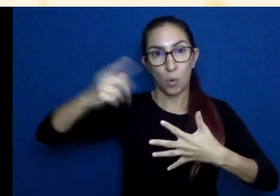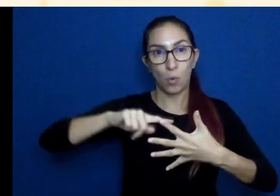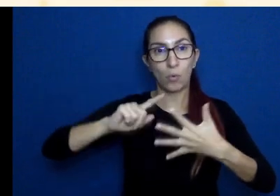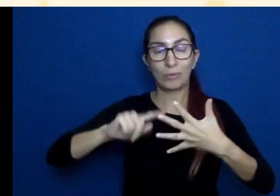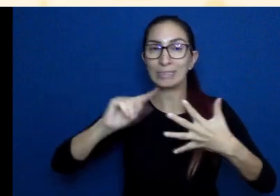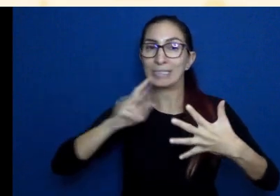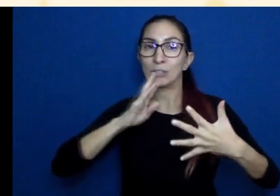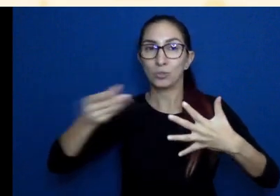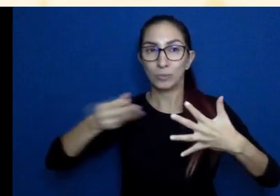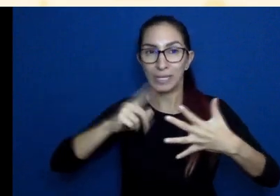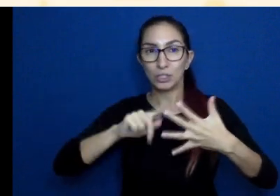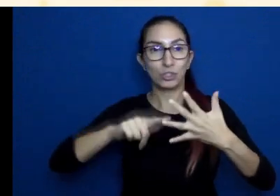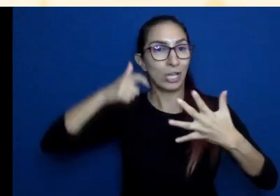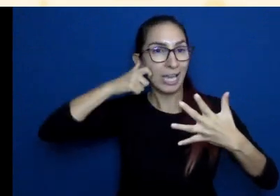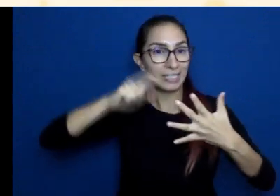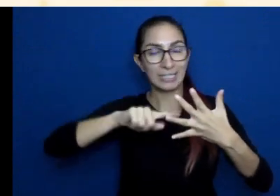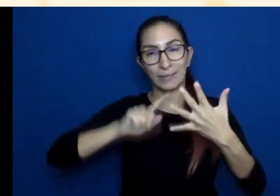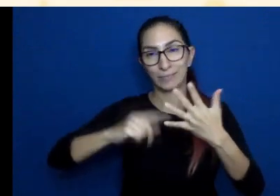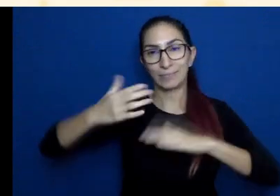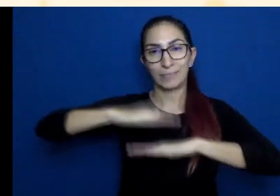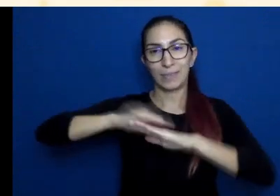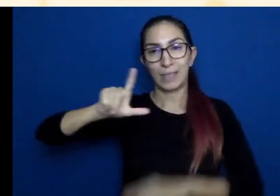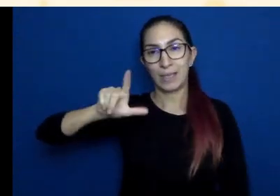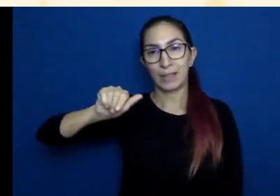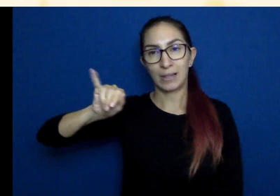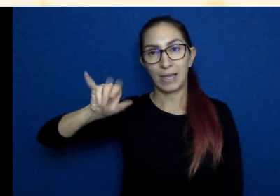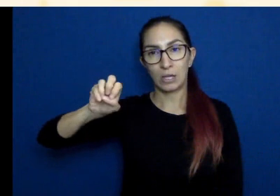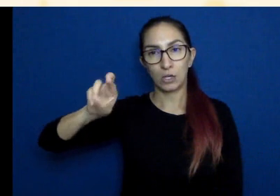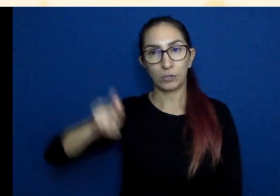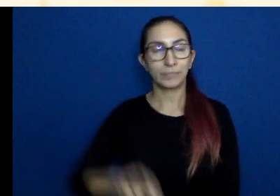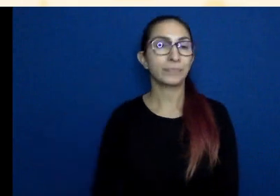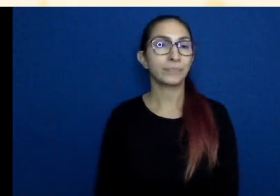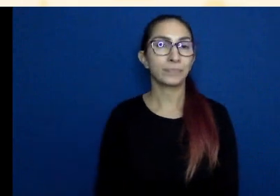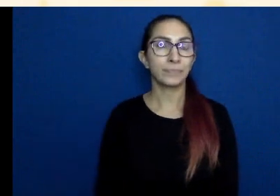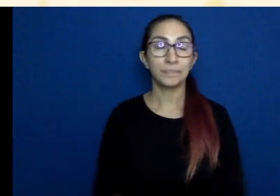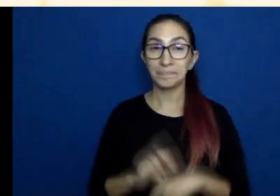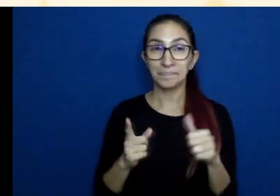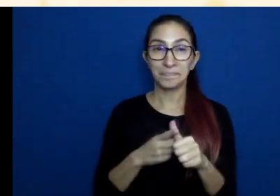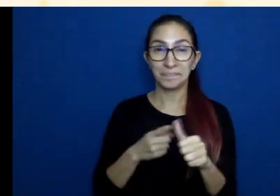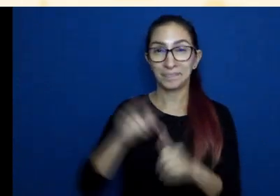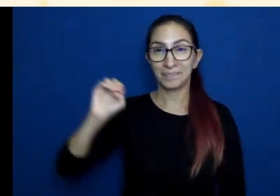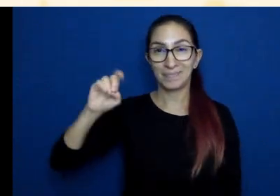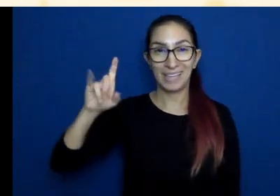The exit trap, the swipe/scroll trap, the text-to-speech trap, the headset trap, and the layer trap.